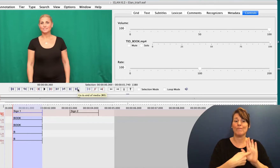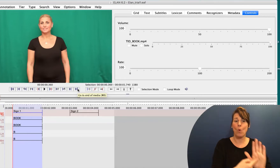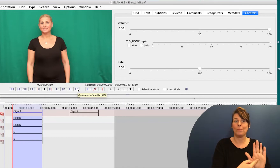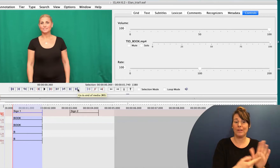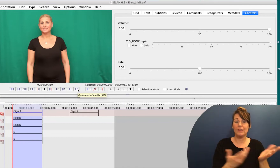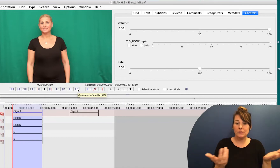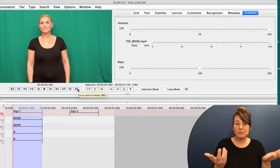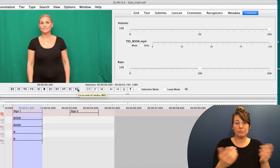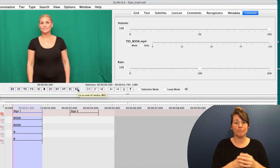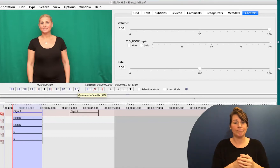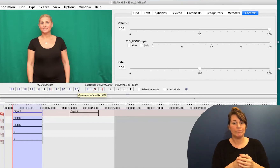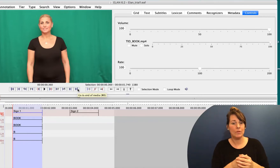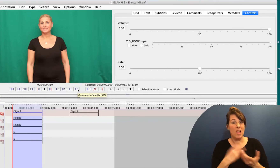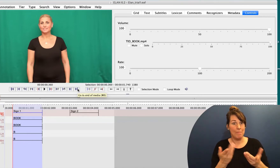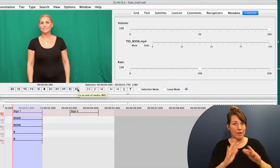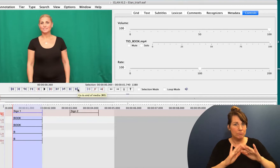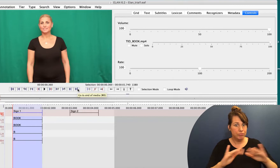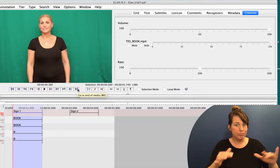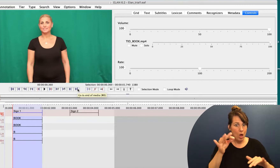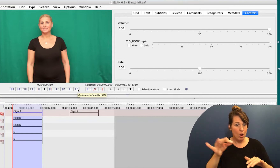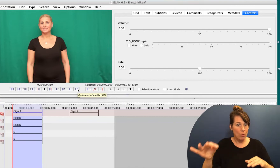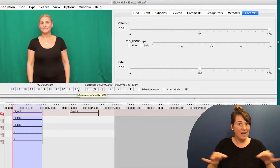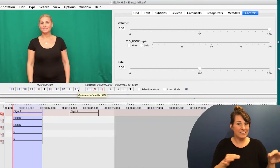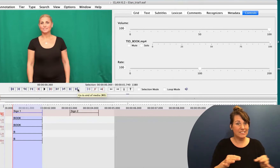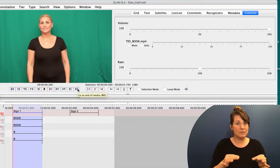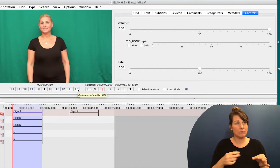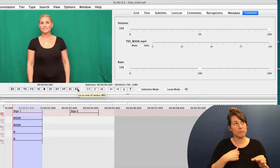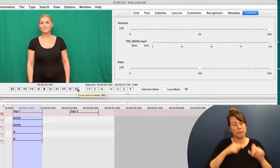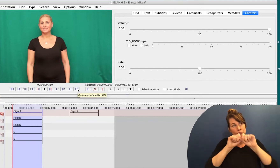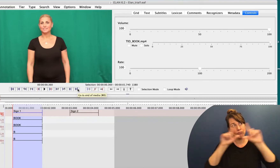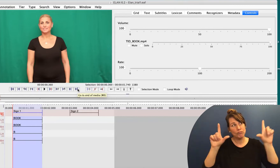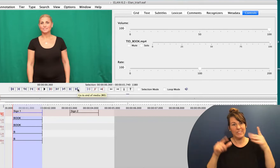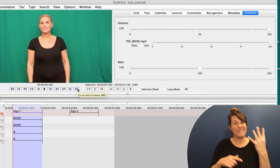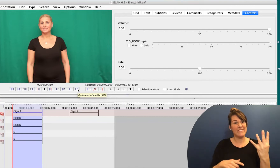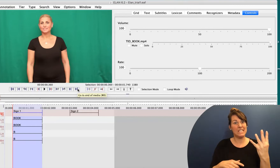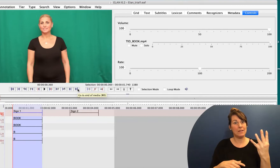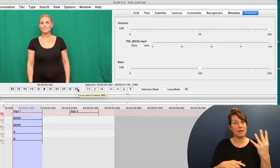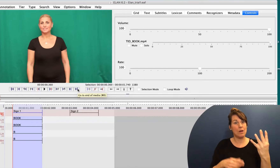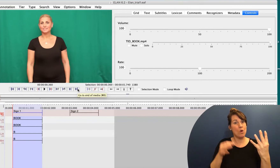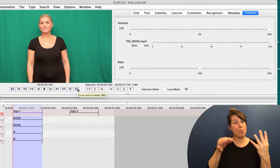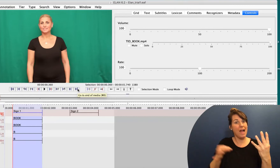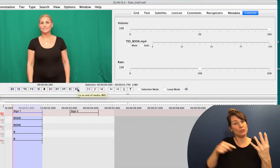Location can be a good example. For example, imagine that there are